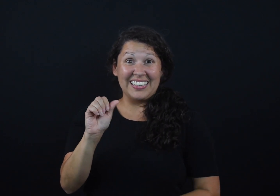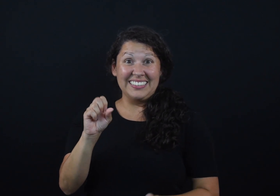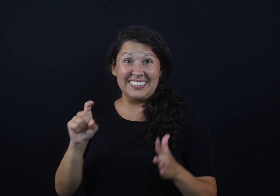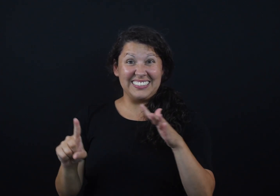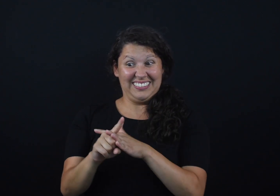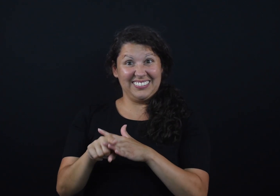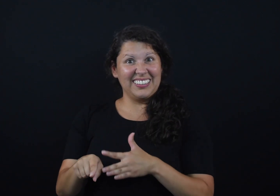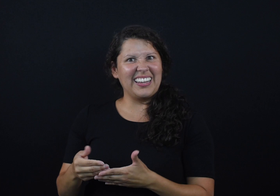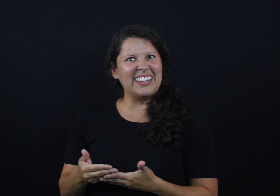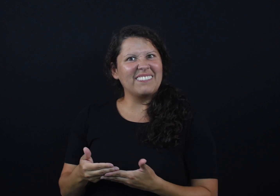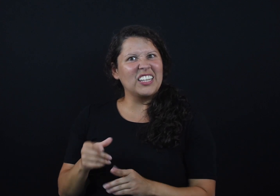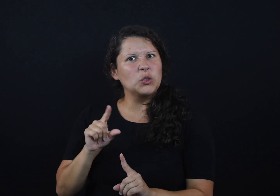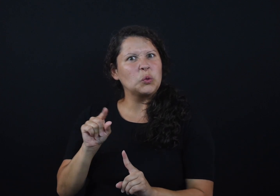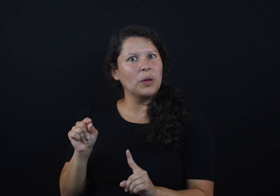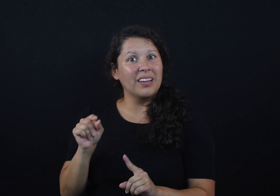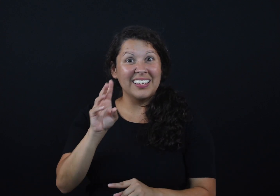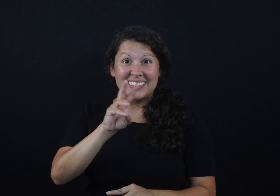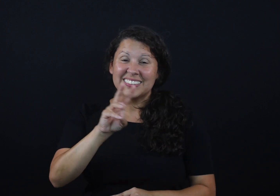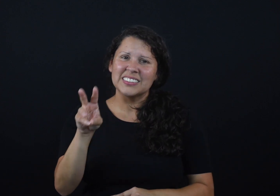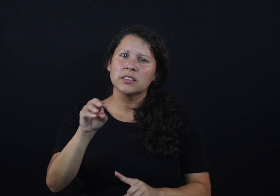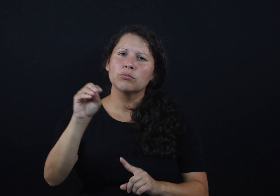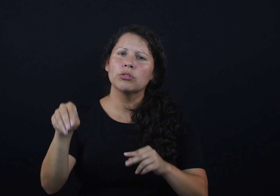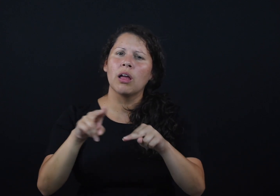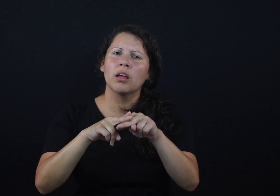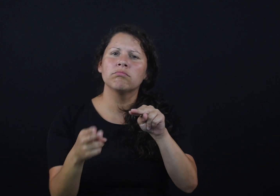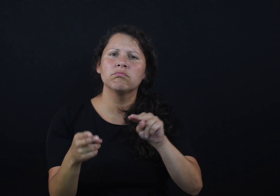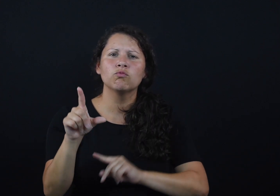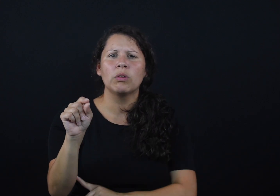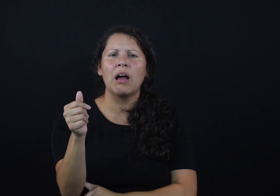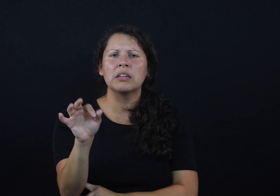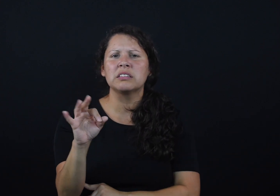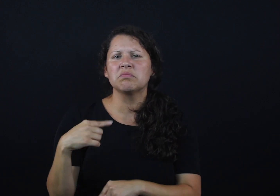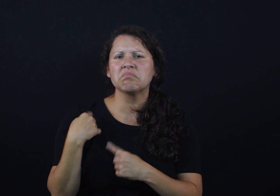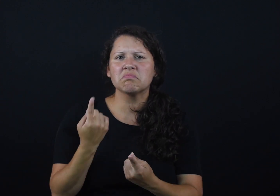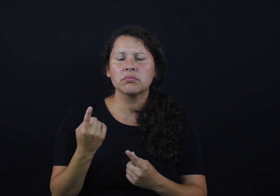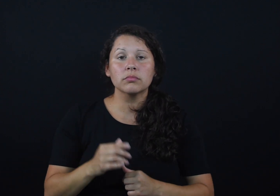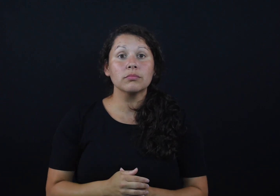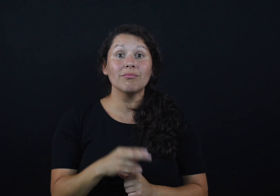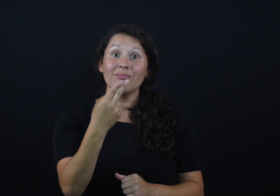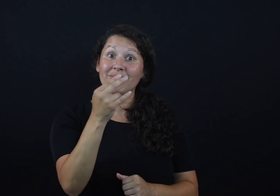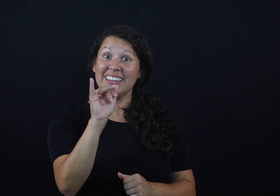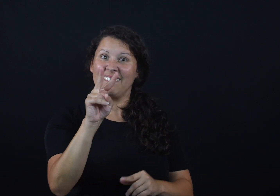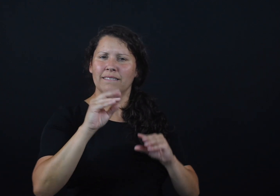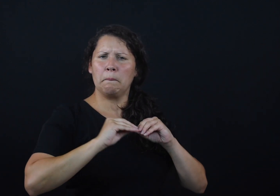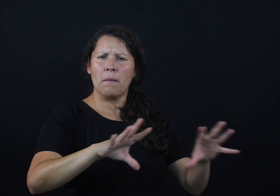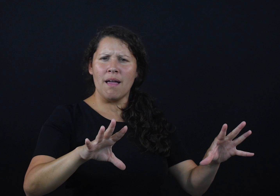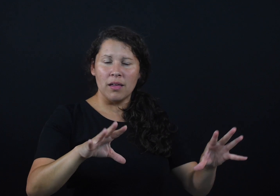infants in 2020 (66% decrease from 2019). HIV outbreaks